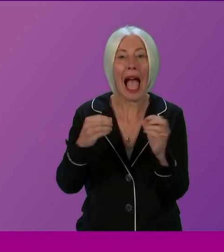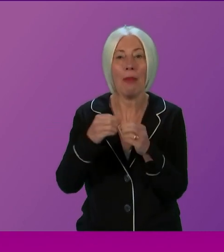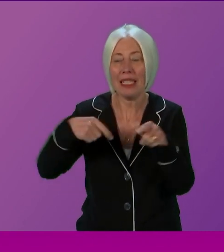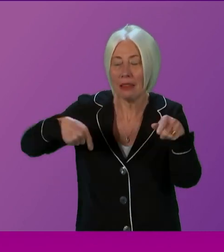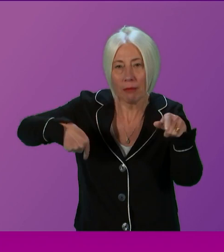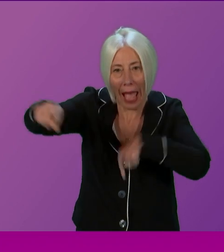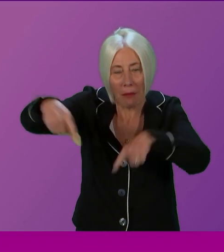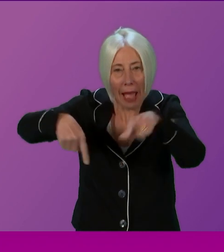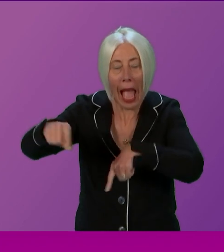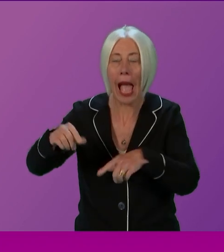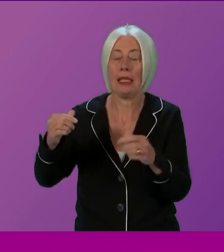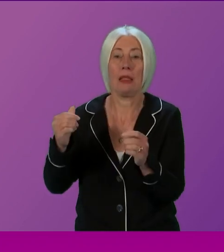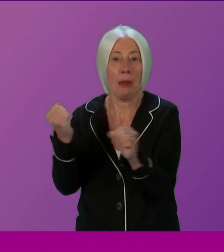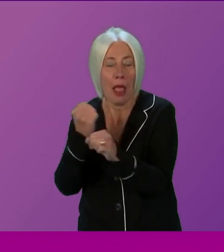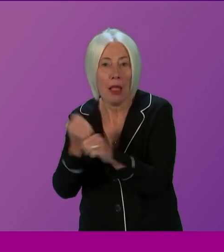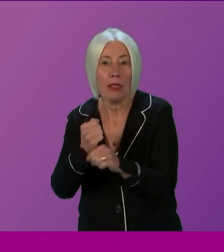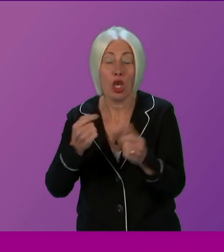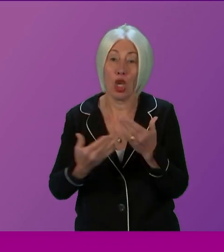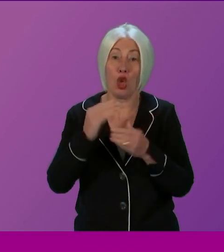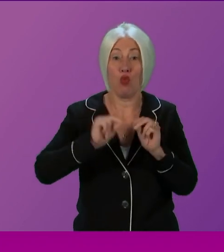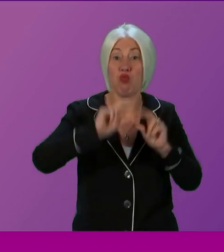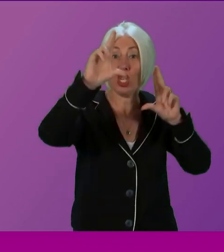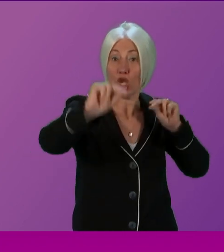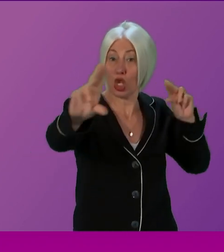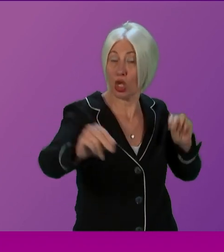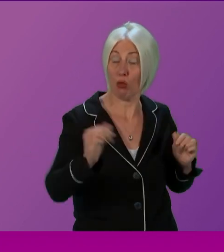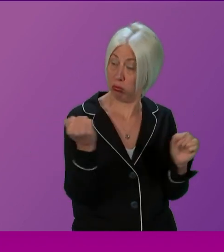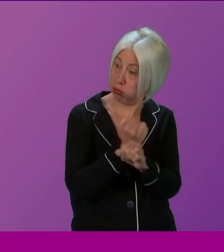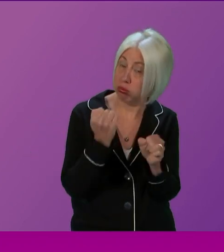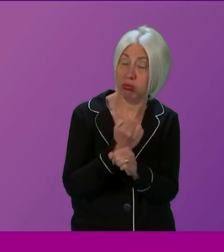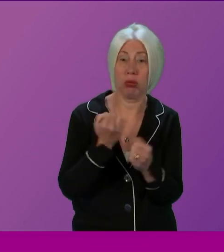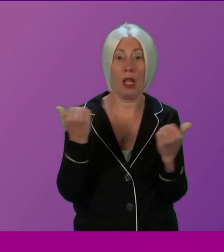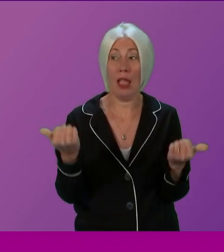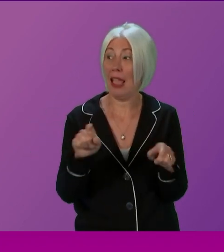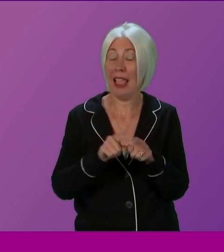crossing has been built. There is the highest investment in active travel in any UK nation.